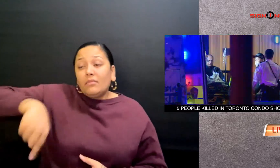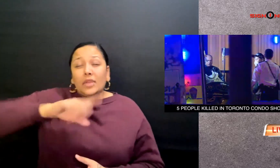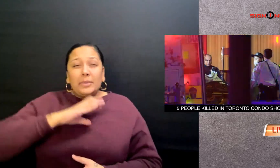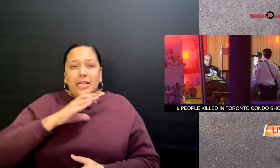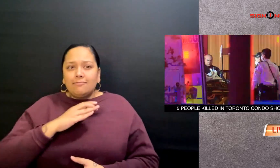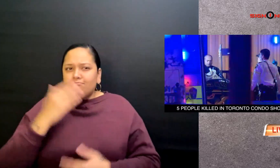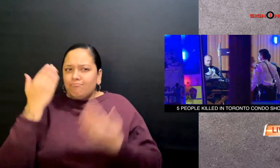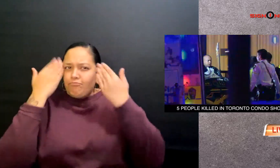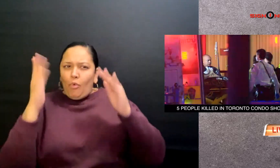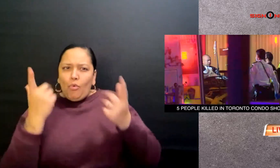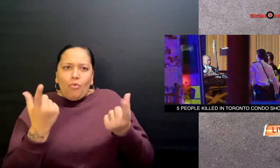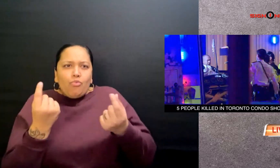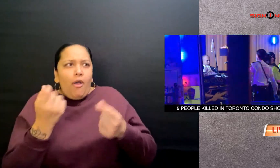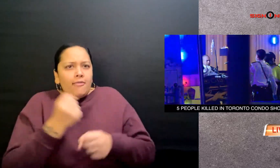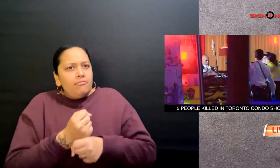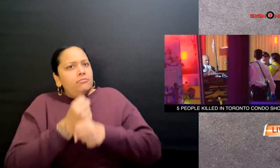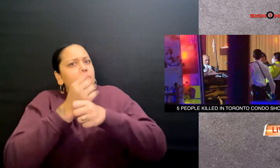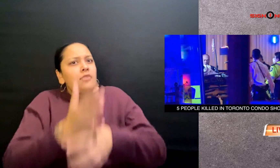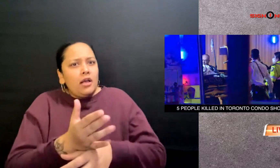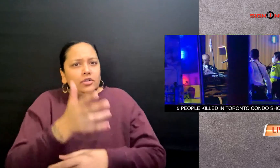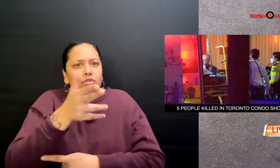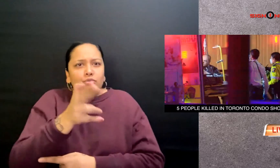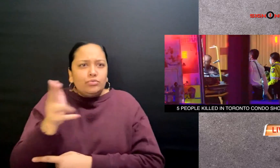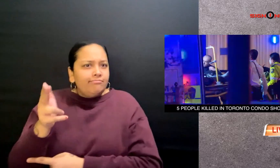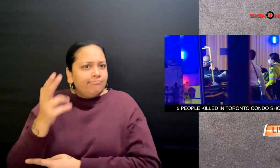it is not known at this time what led to the shooting